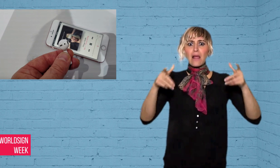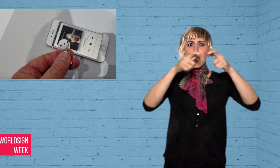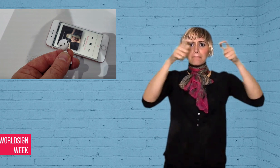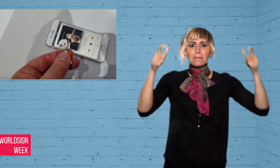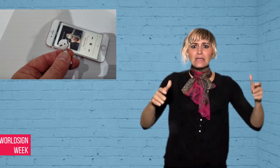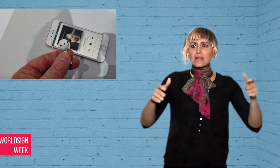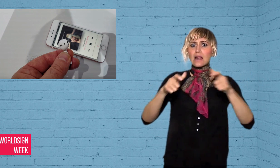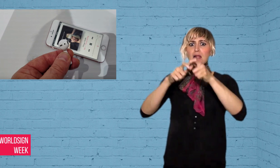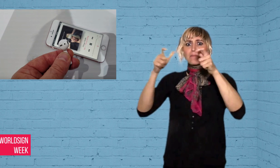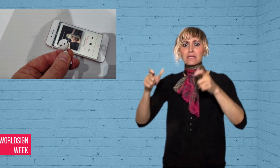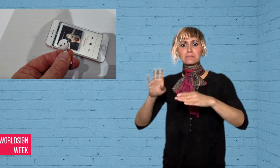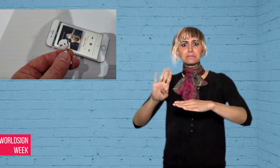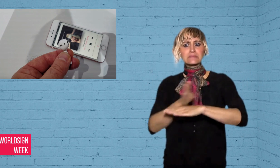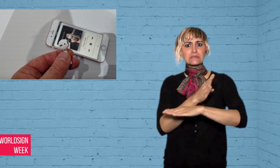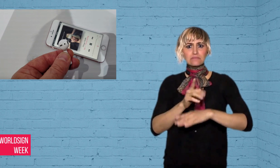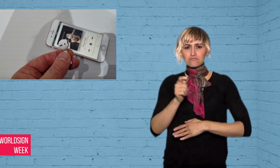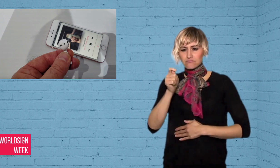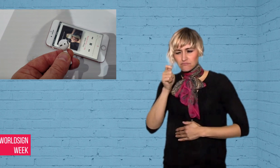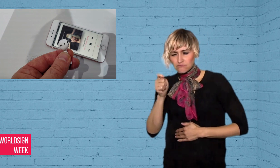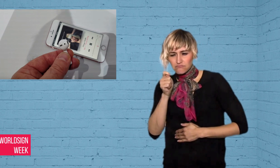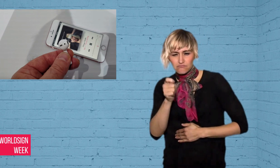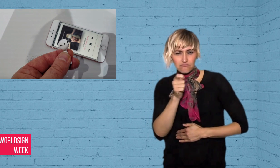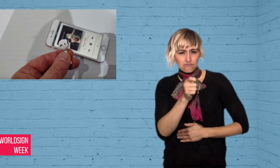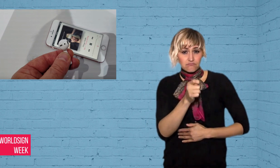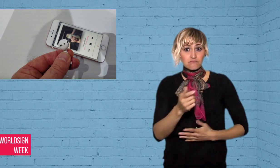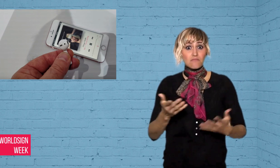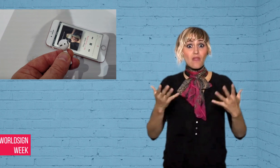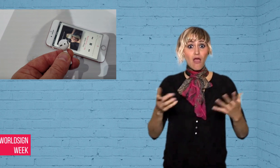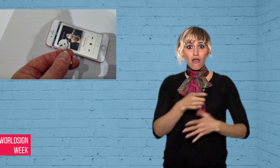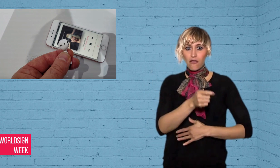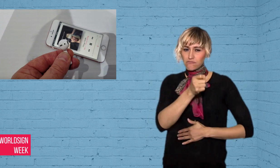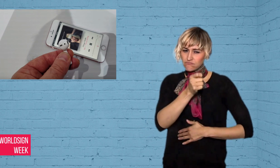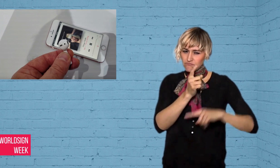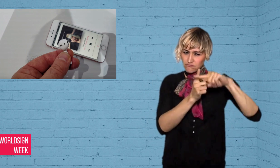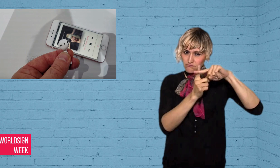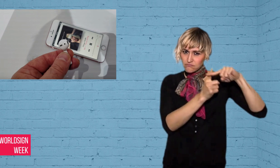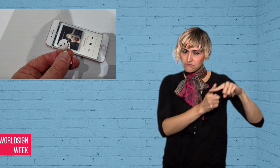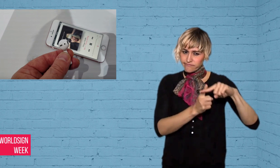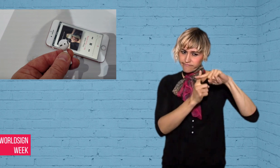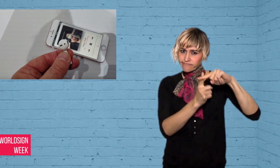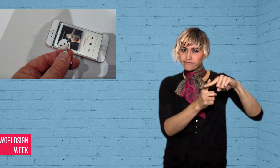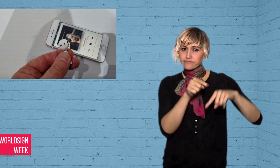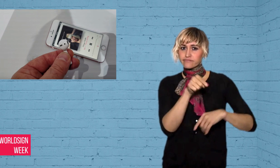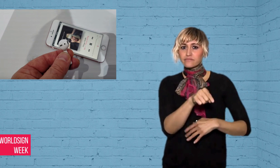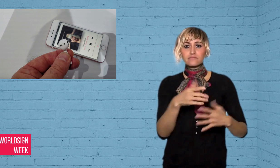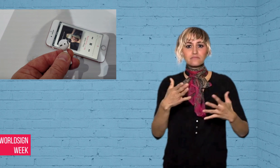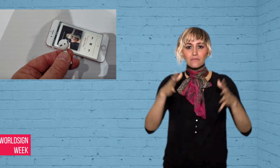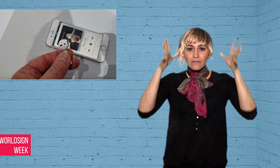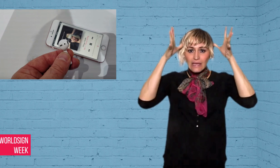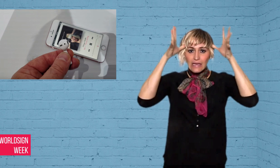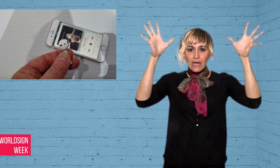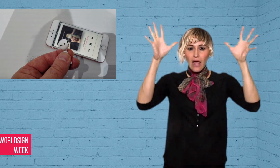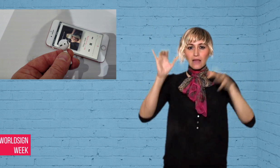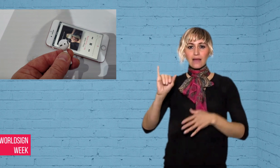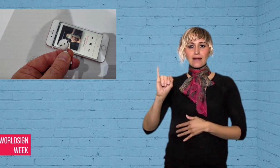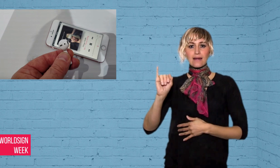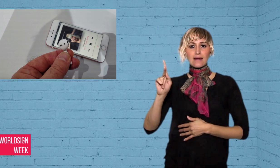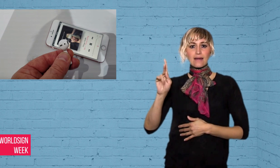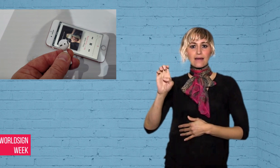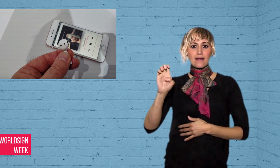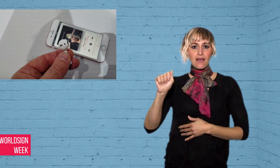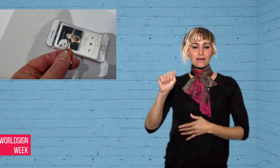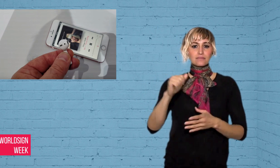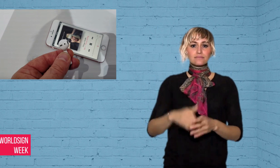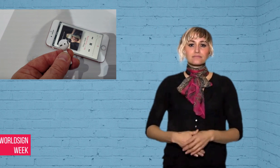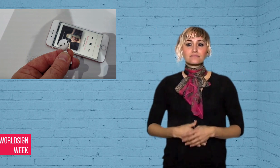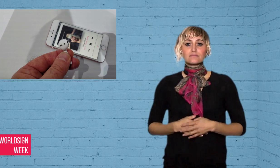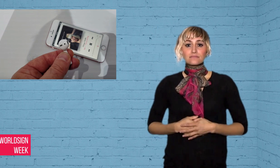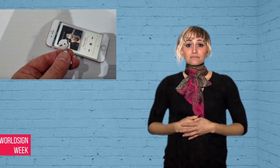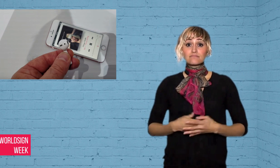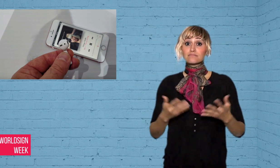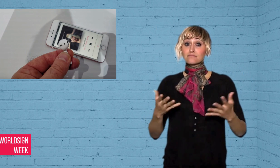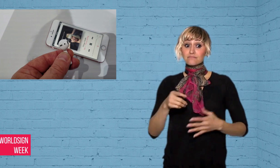on many large companies and now they are